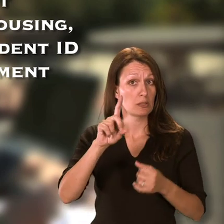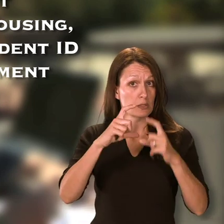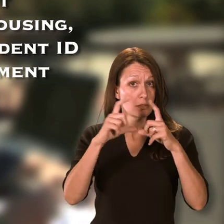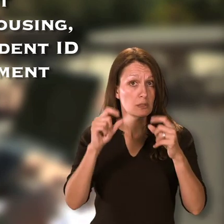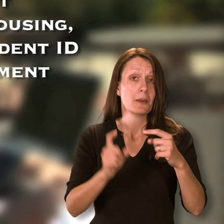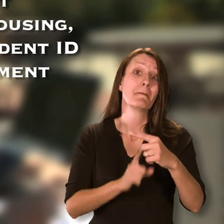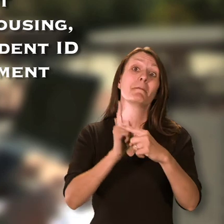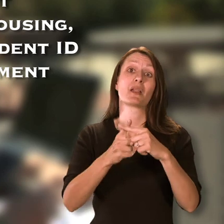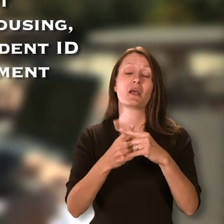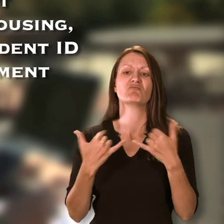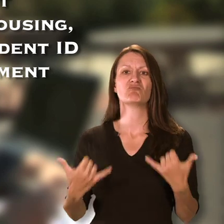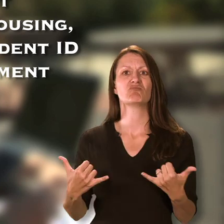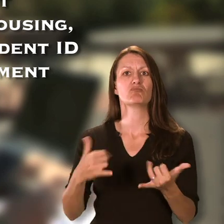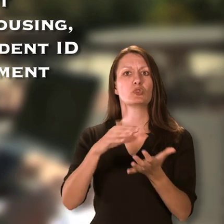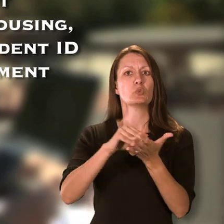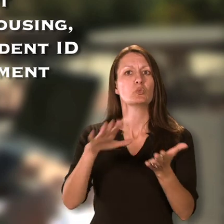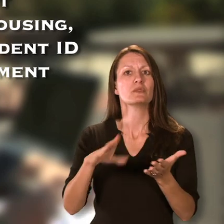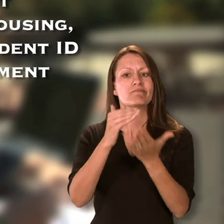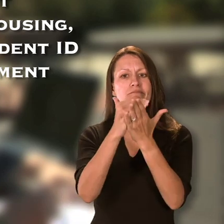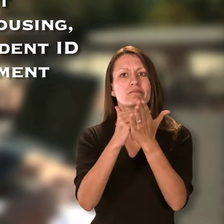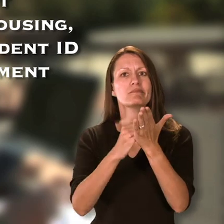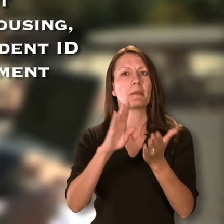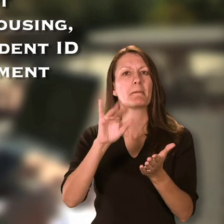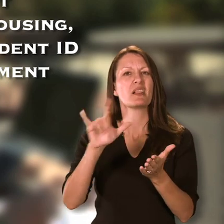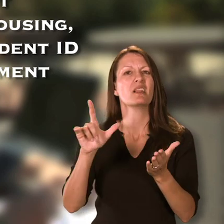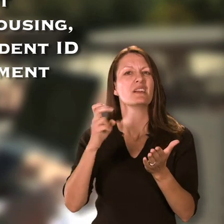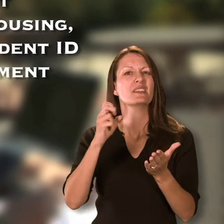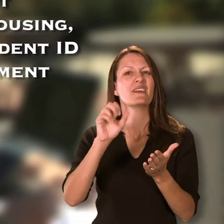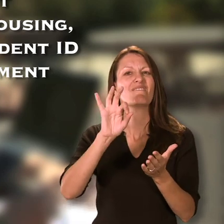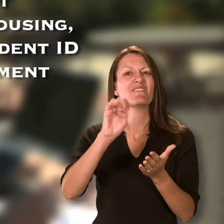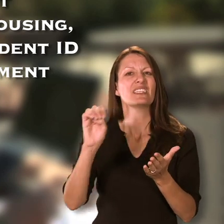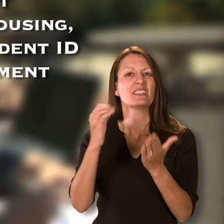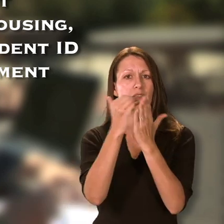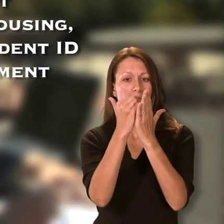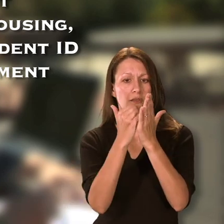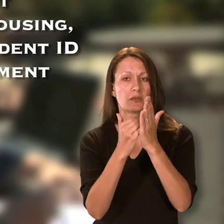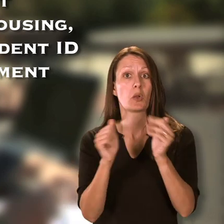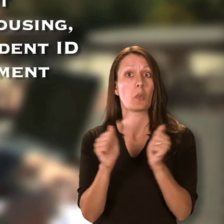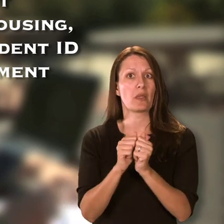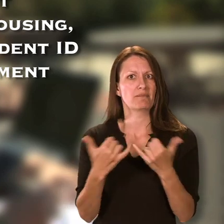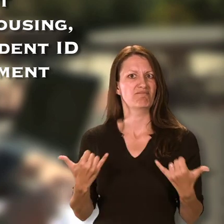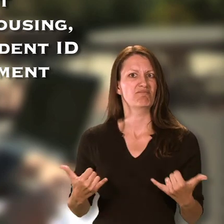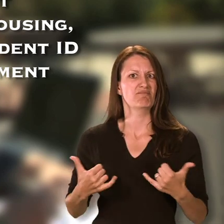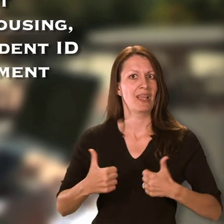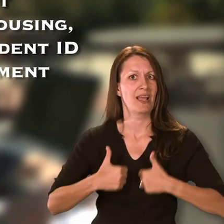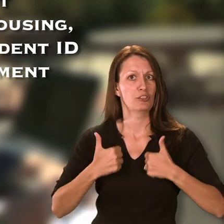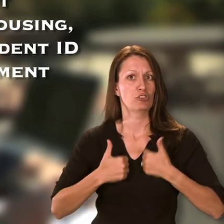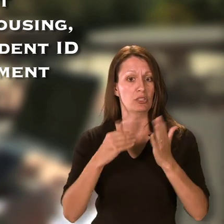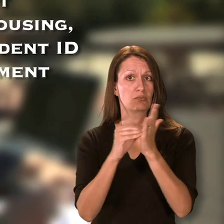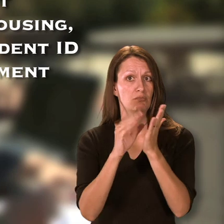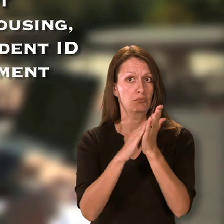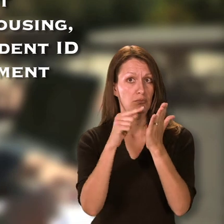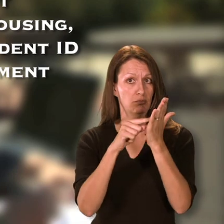with your current address will work.